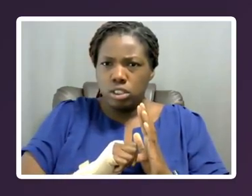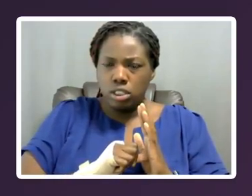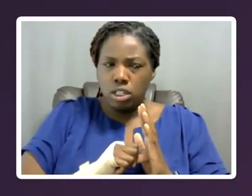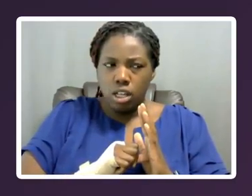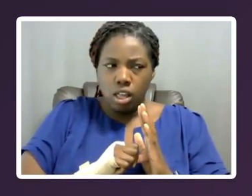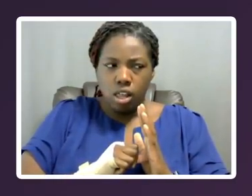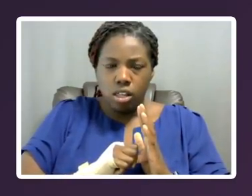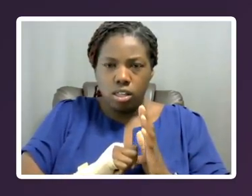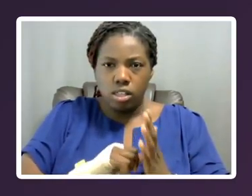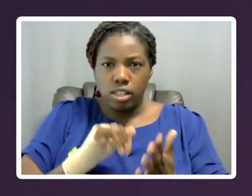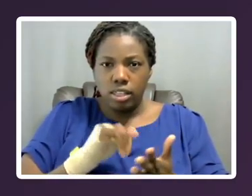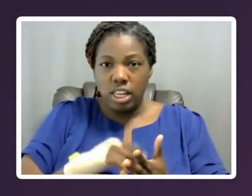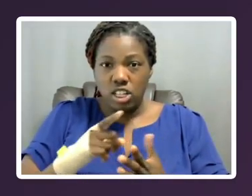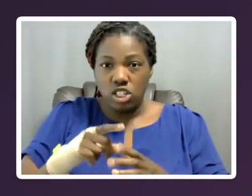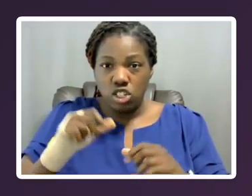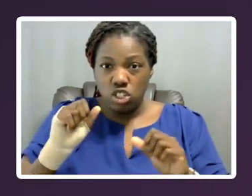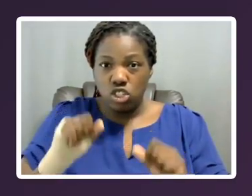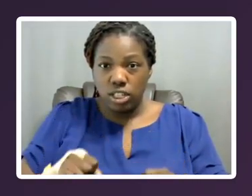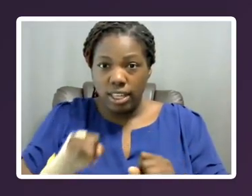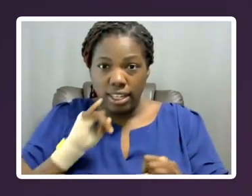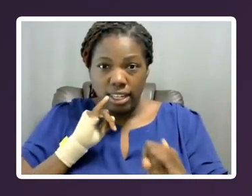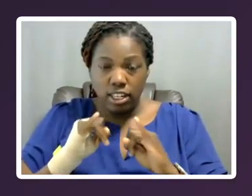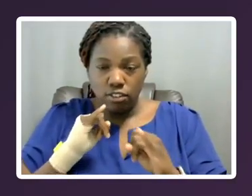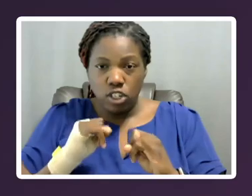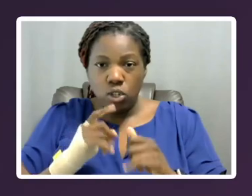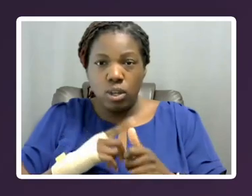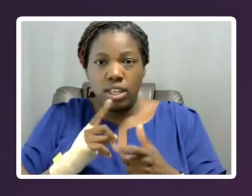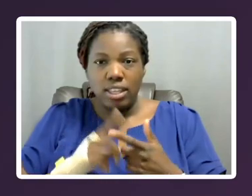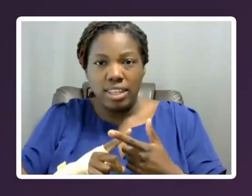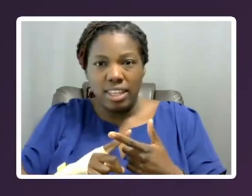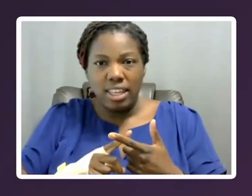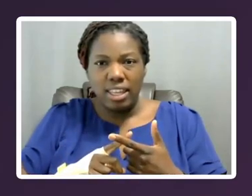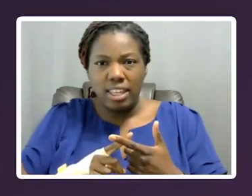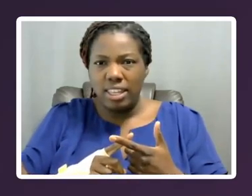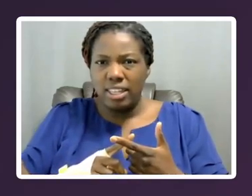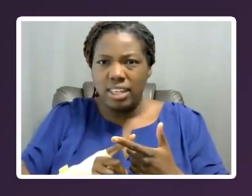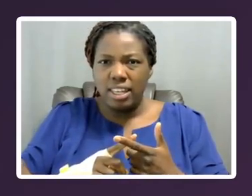able to get the interview. And of course that led to like well how do you know this person. And for